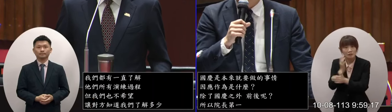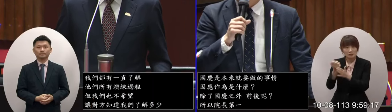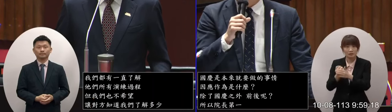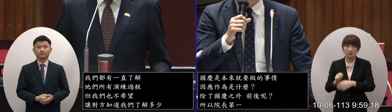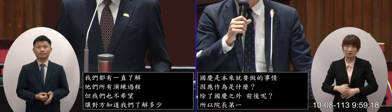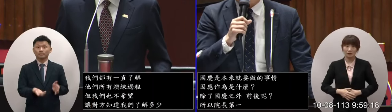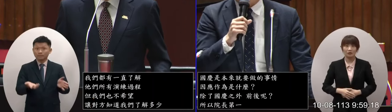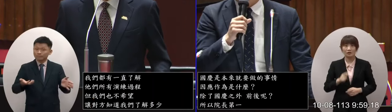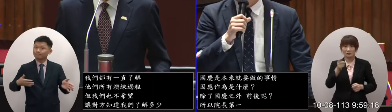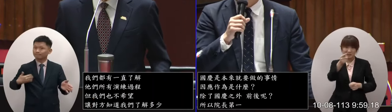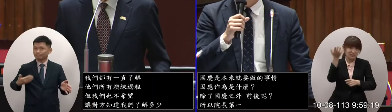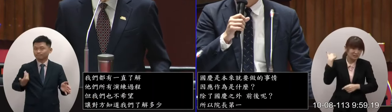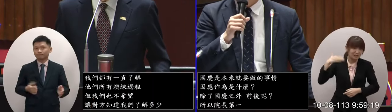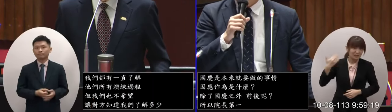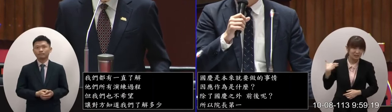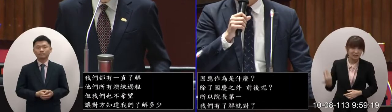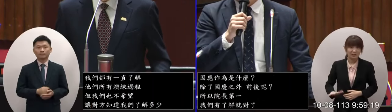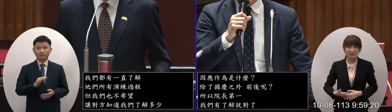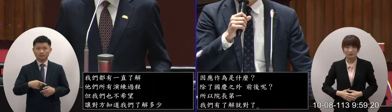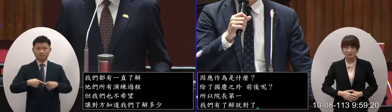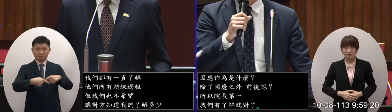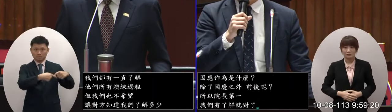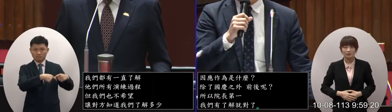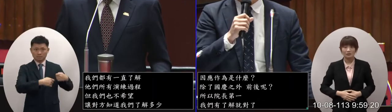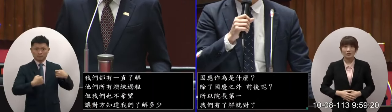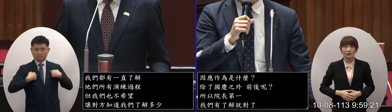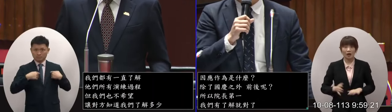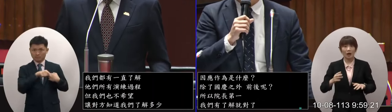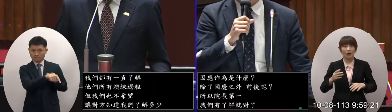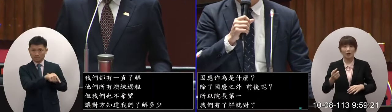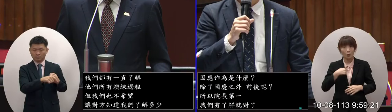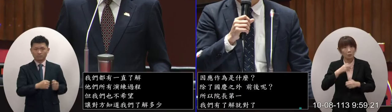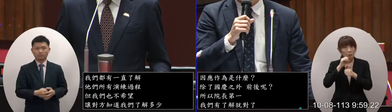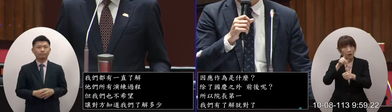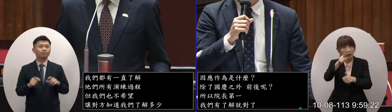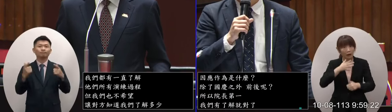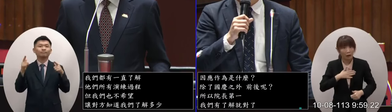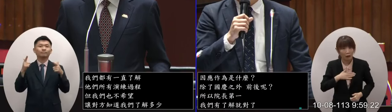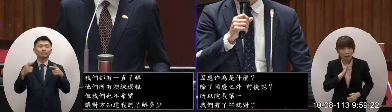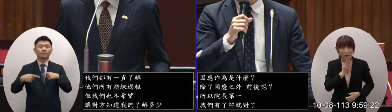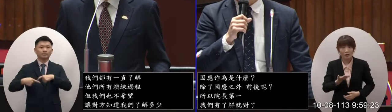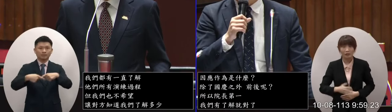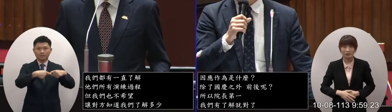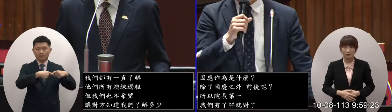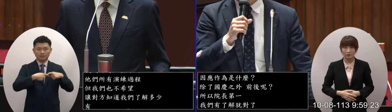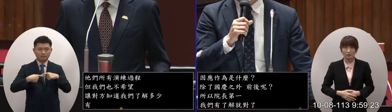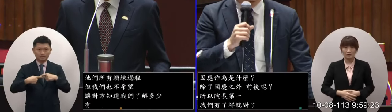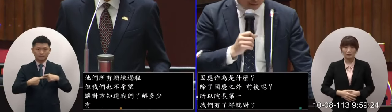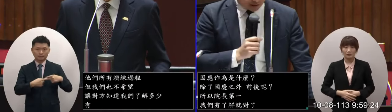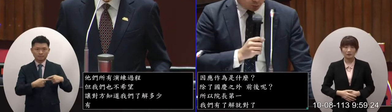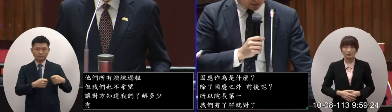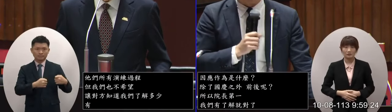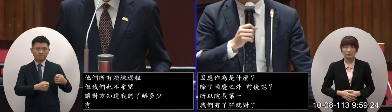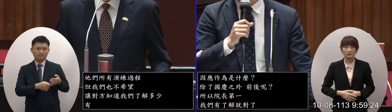Of course, I don’t know. I only know it after listening to me. Isn’t it? Then when did you say that the rocket